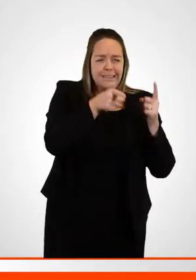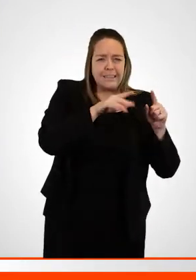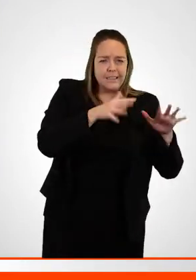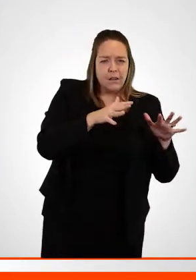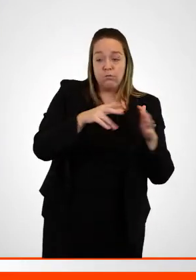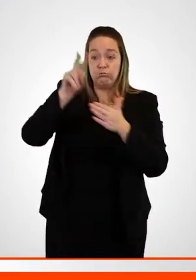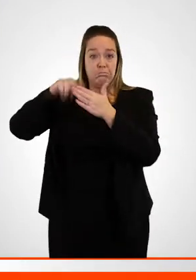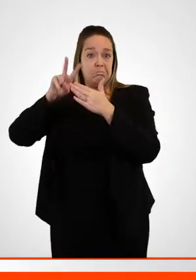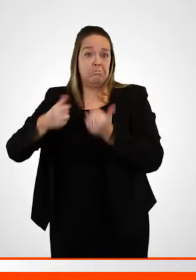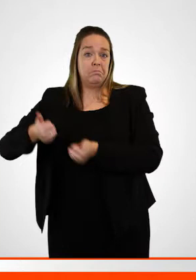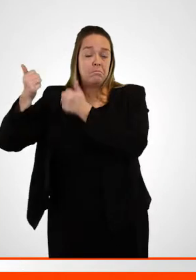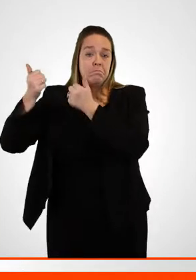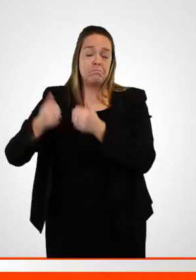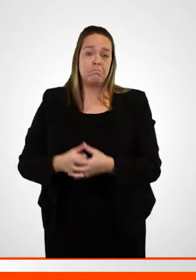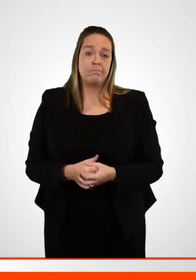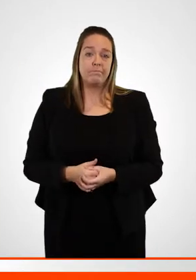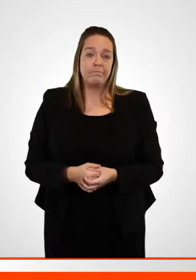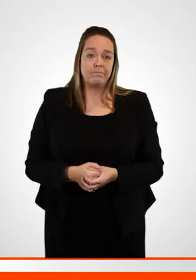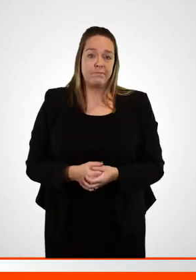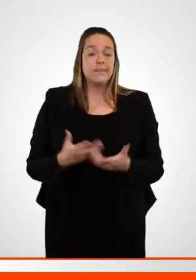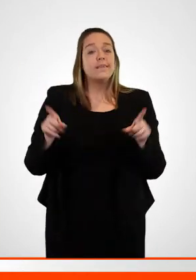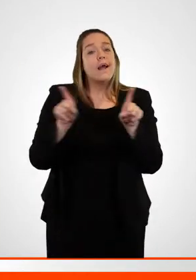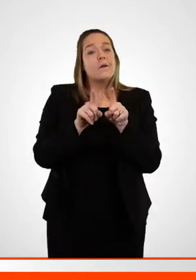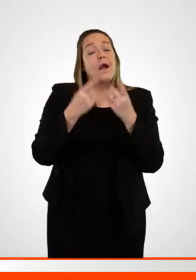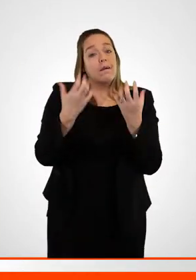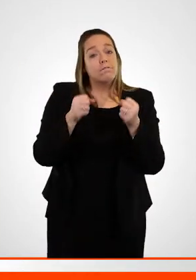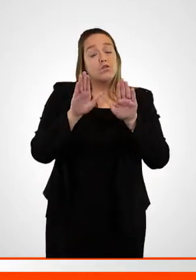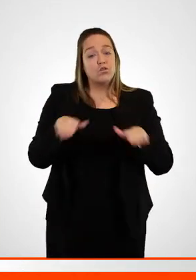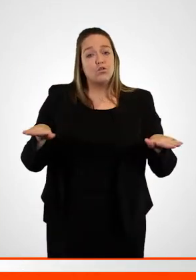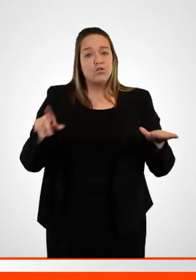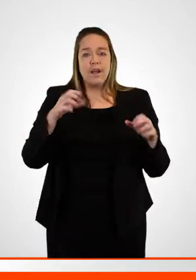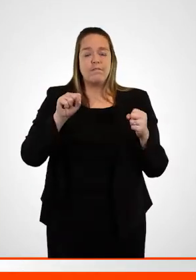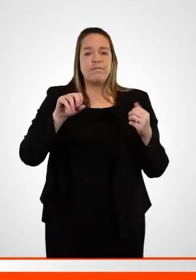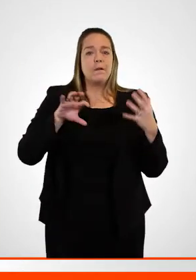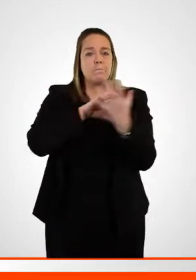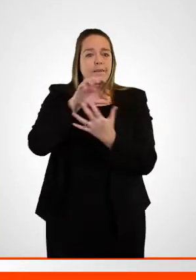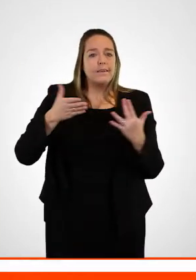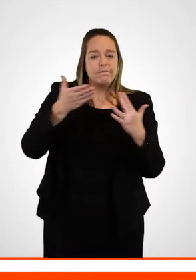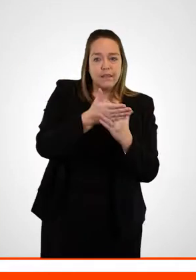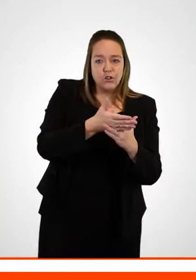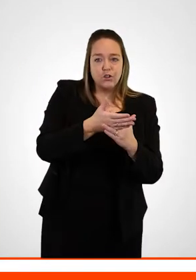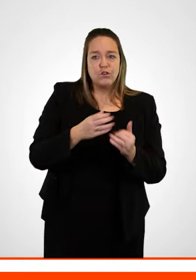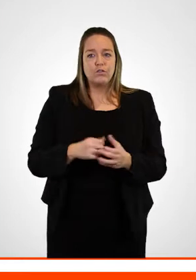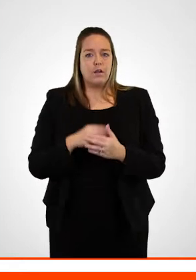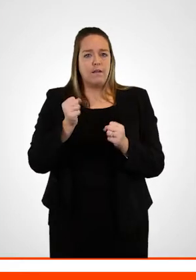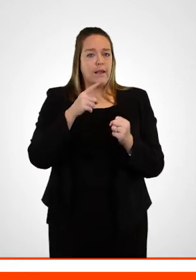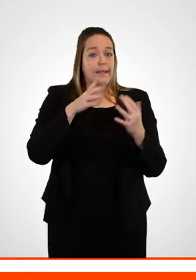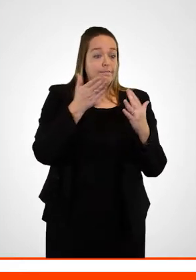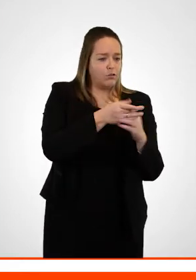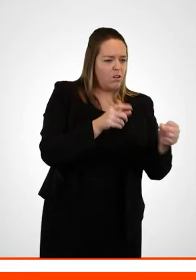who did very well in their reading. We've also got kids in, sort of, mixed interventions crossing over from one to the other,